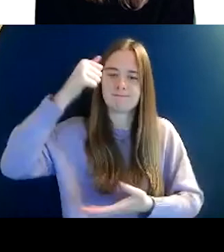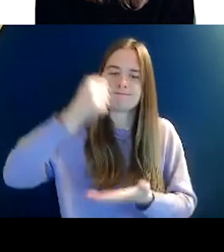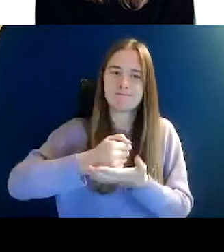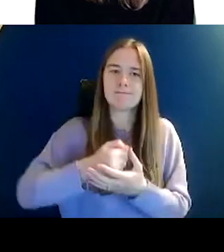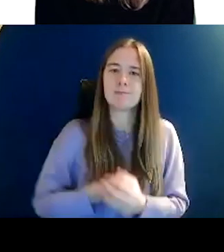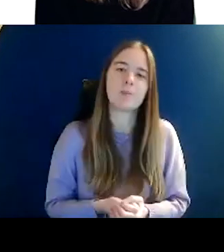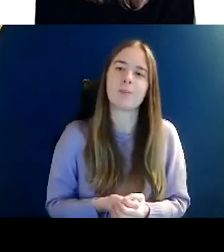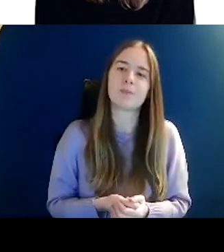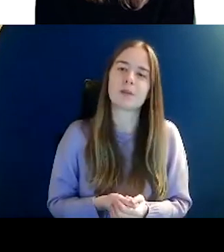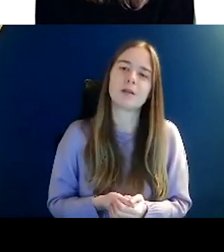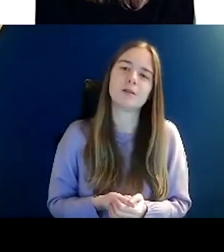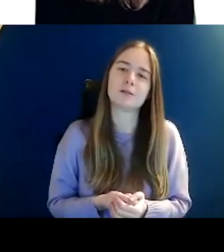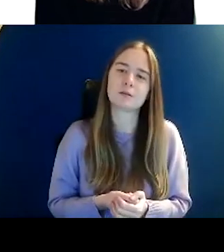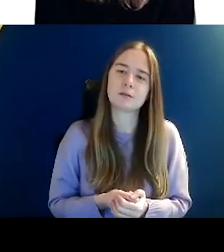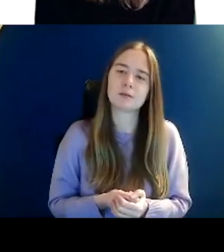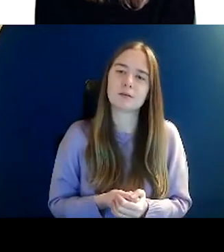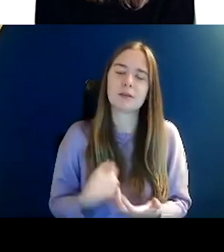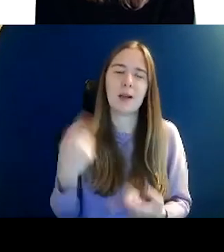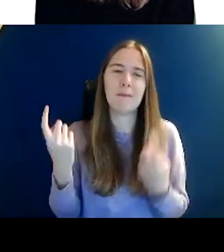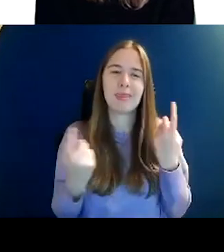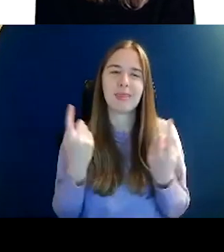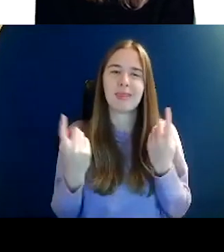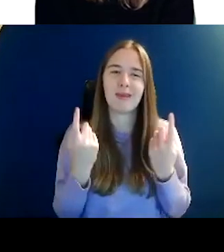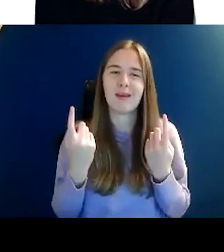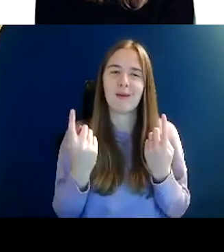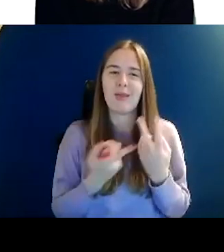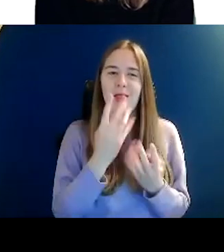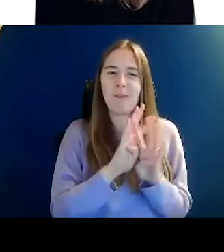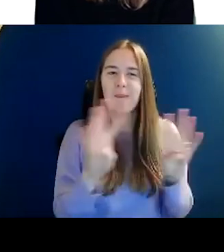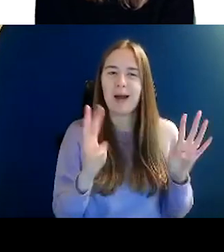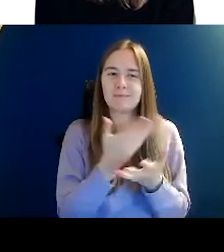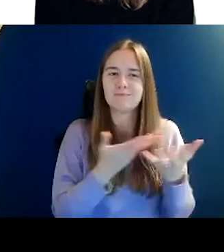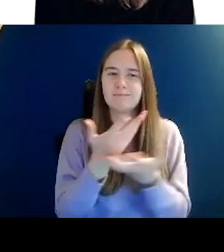So I've been thinking about this whilst all the other panelists were kind of sharing as well,